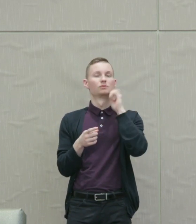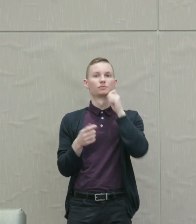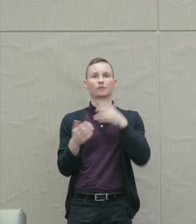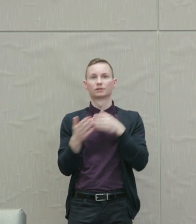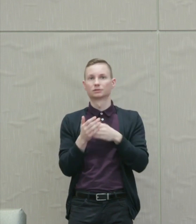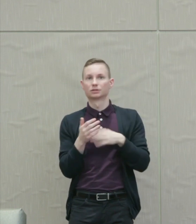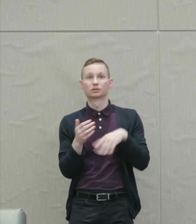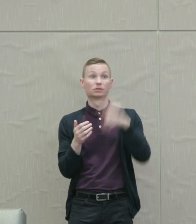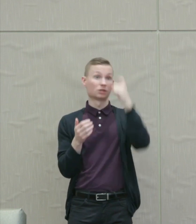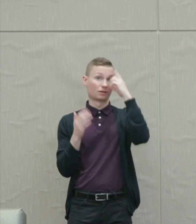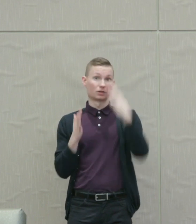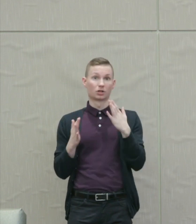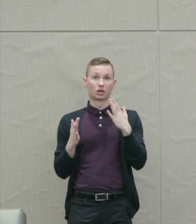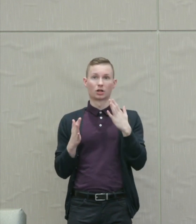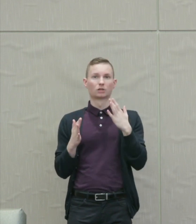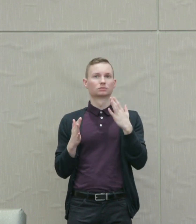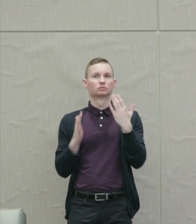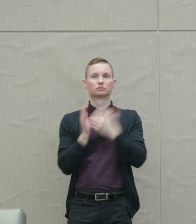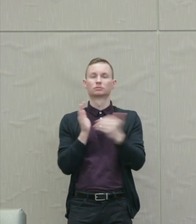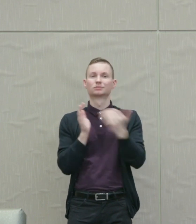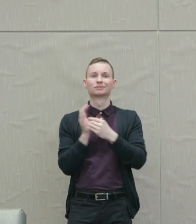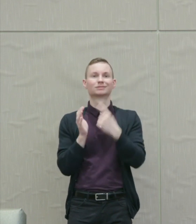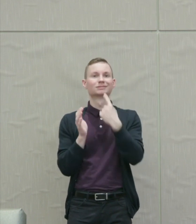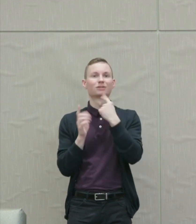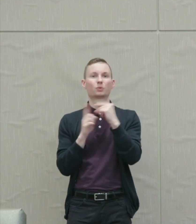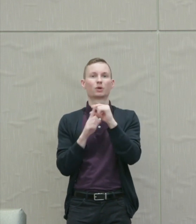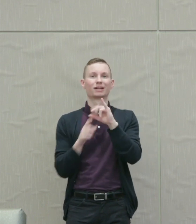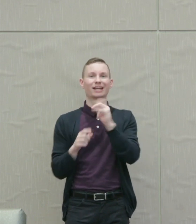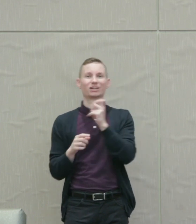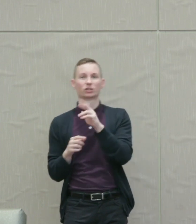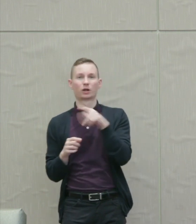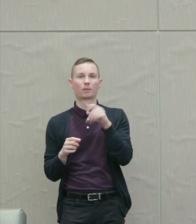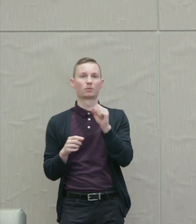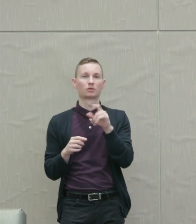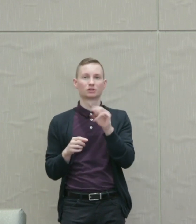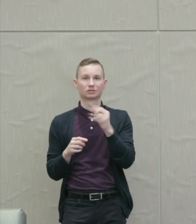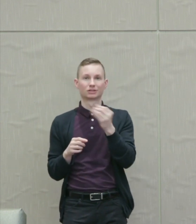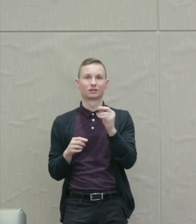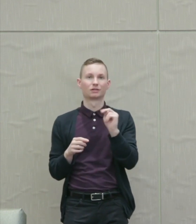having his lips dripping with the words interposition and nullification.